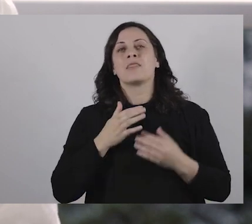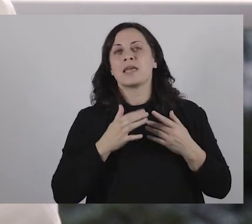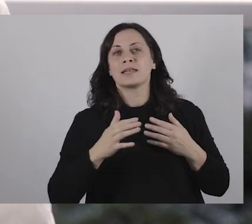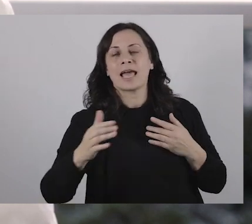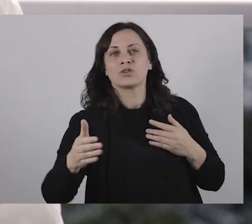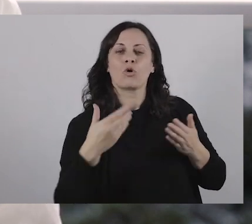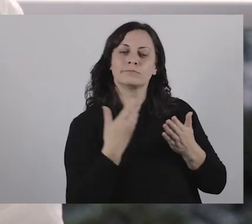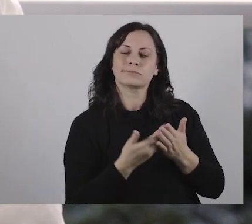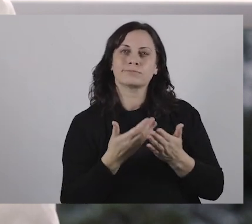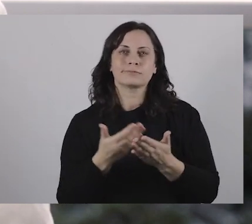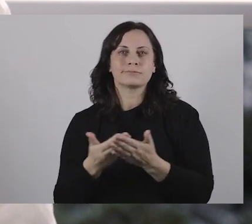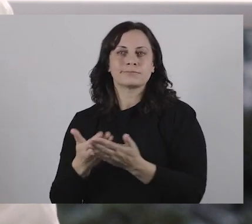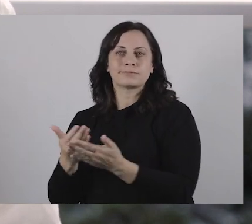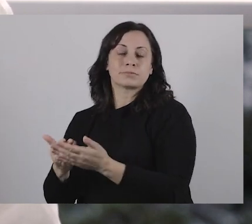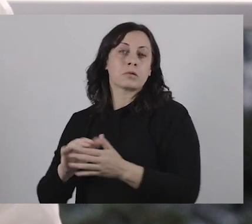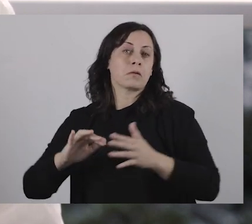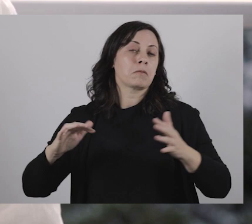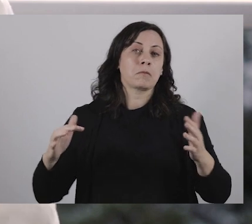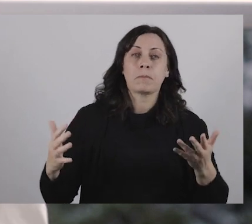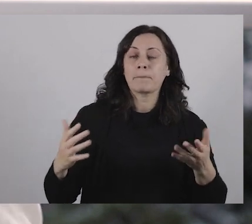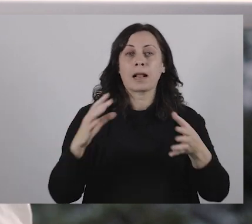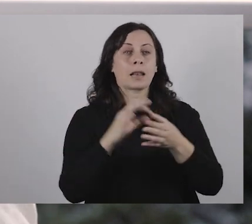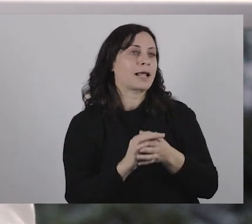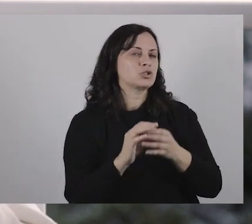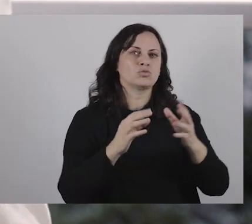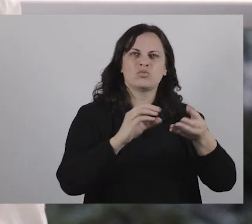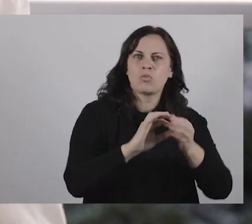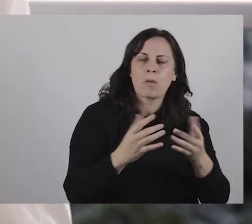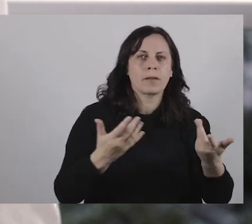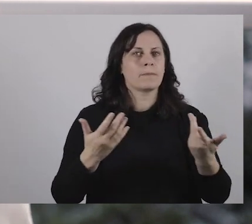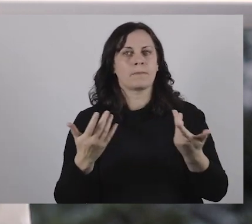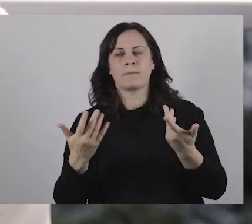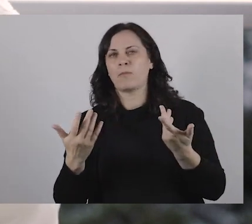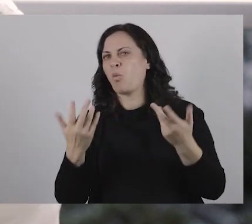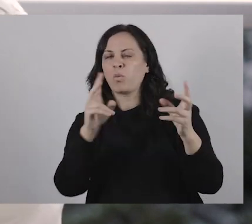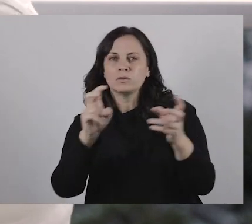then maybe an issue or topic, and then the words.